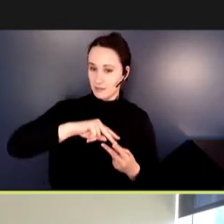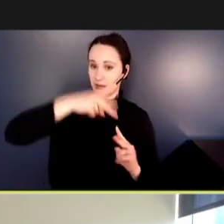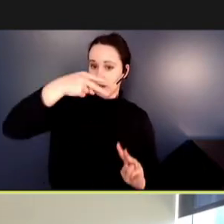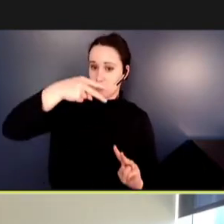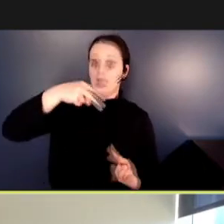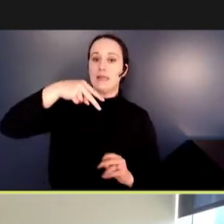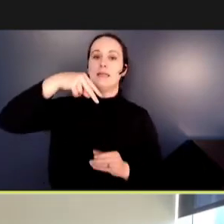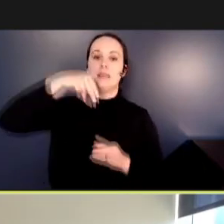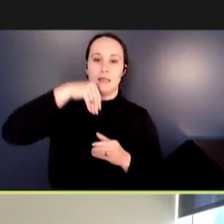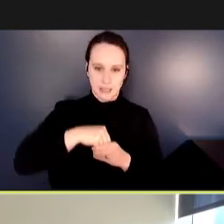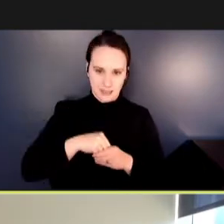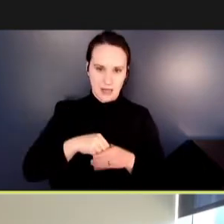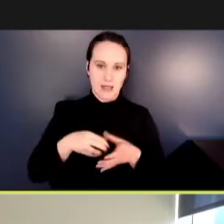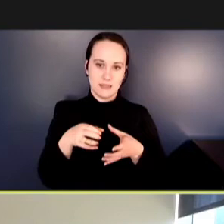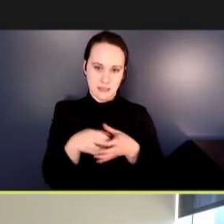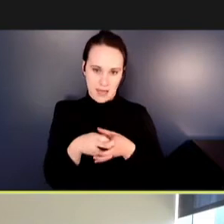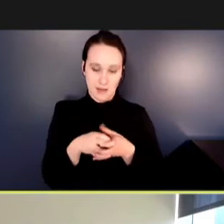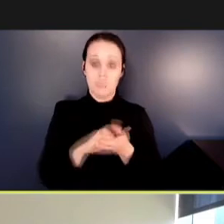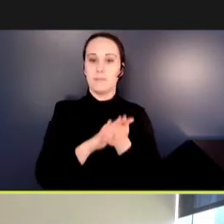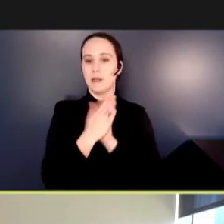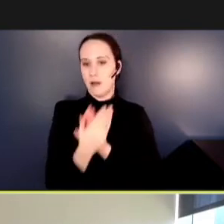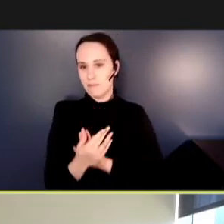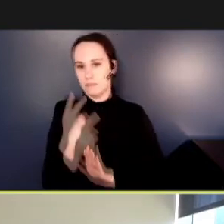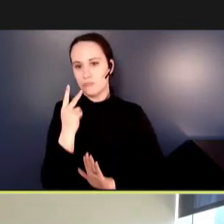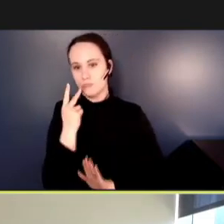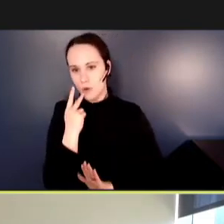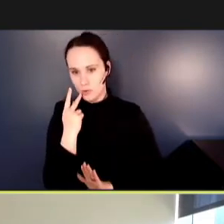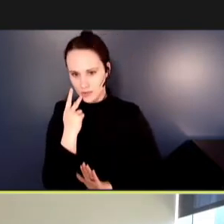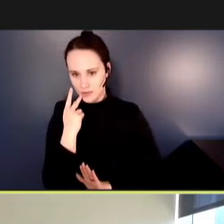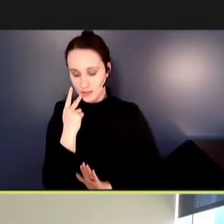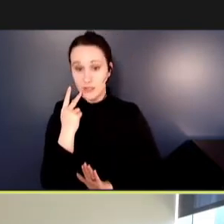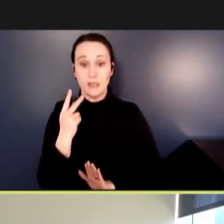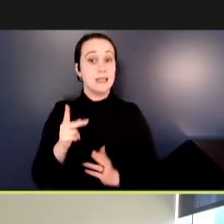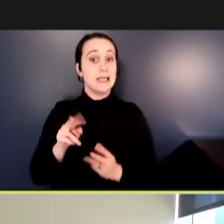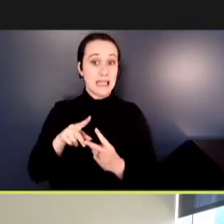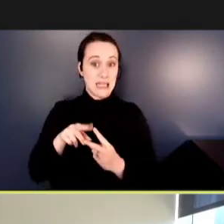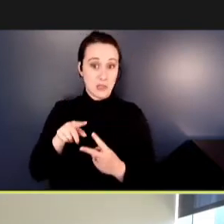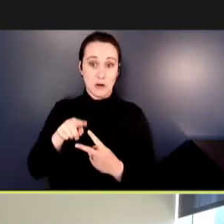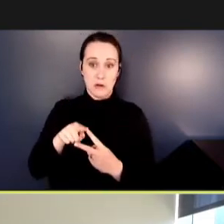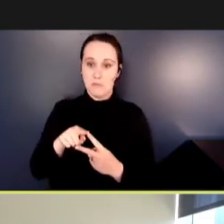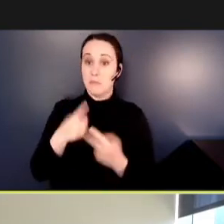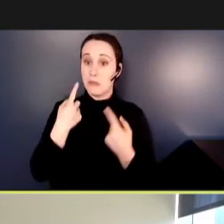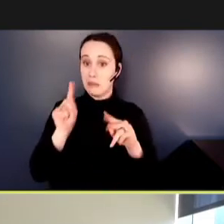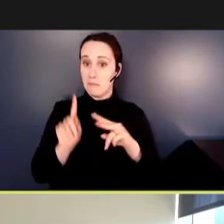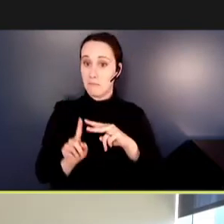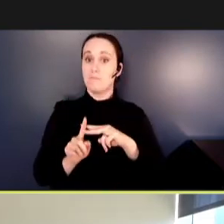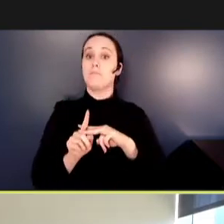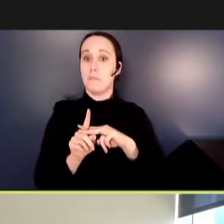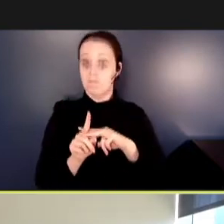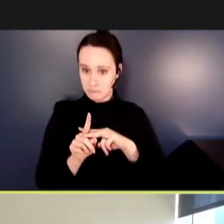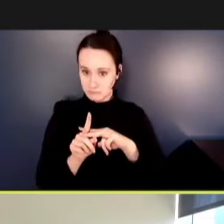is translated into a protein, and then either makes it to the surface, in the case of B cell